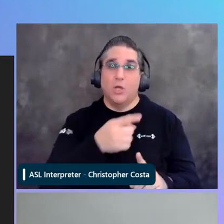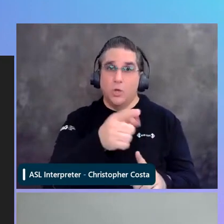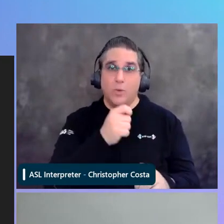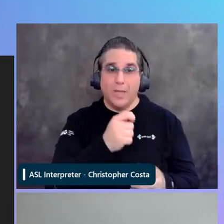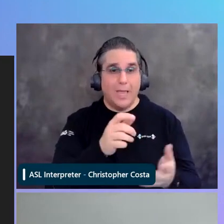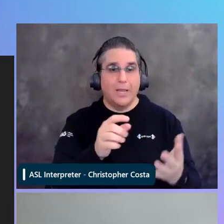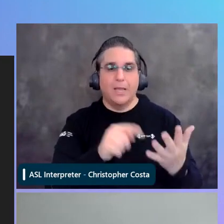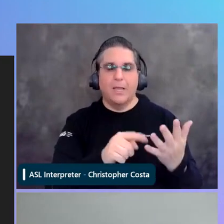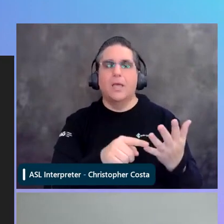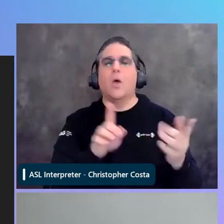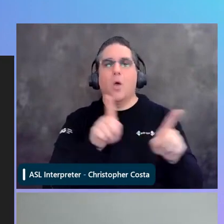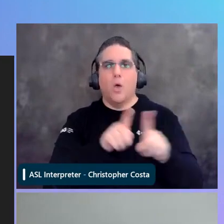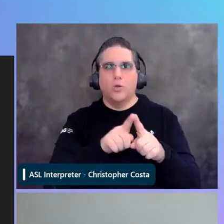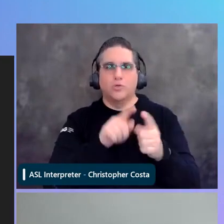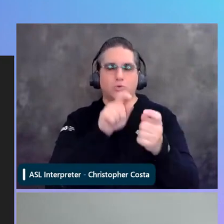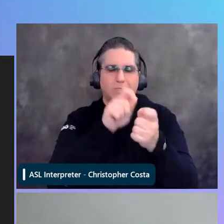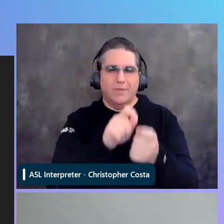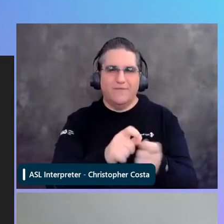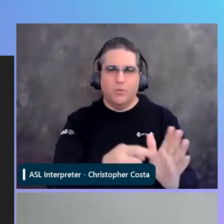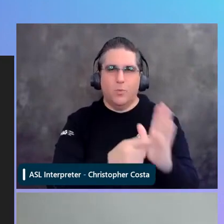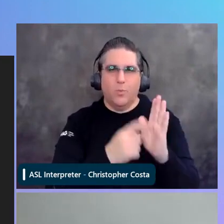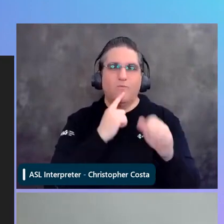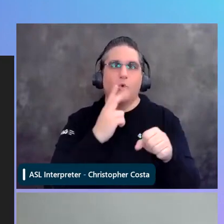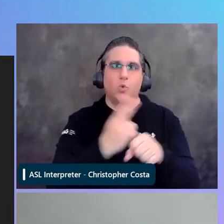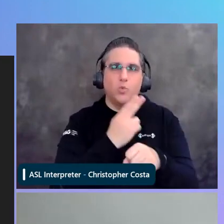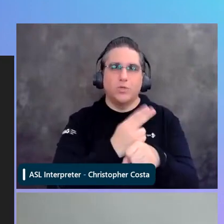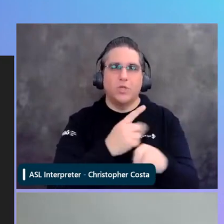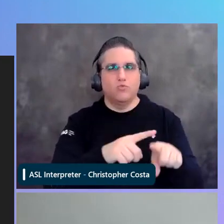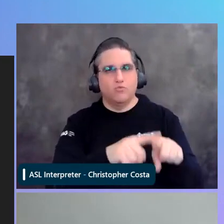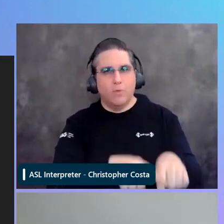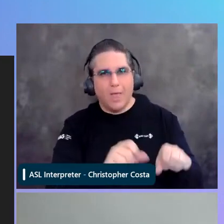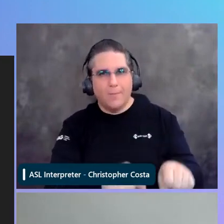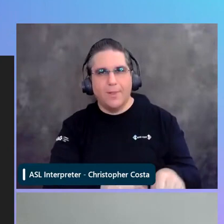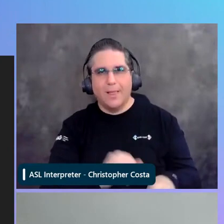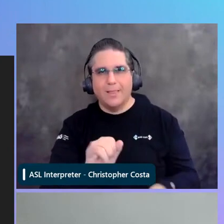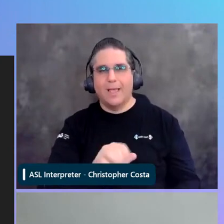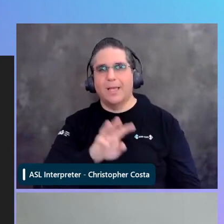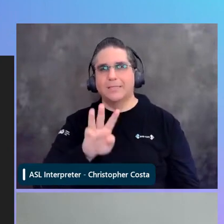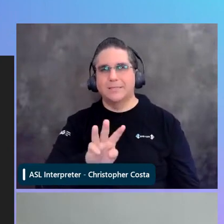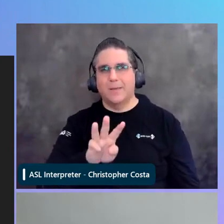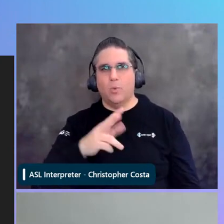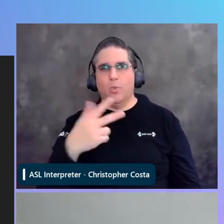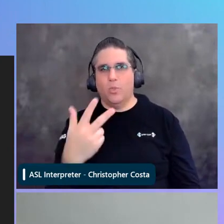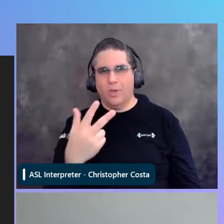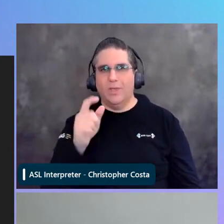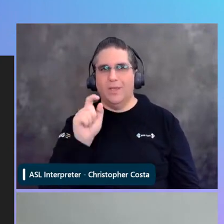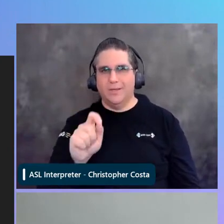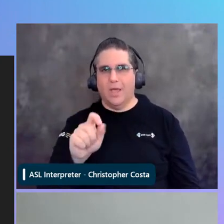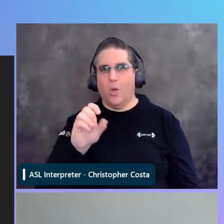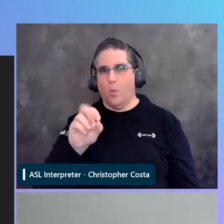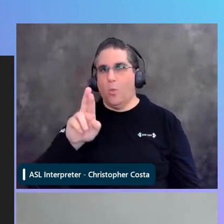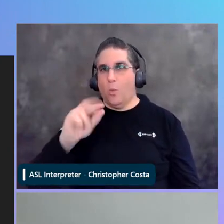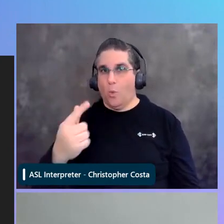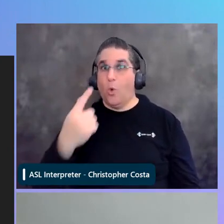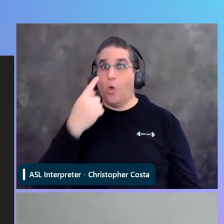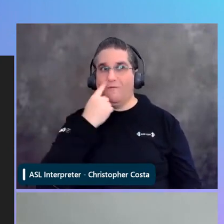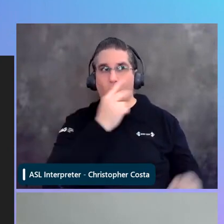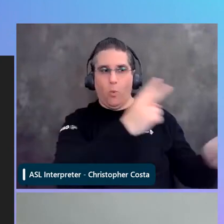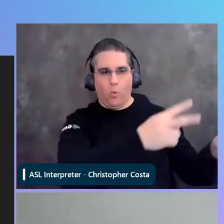reliable and reputable sources such as W3C. Org in the prompts